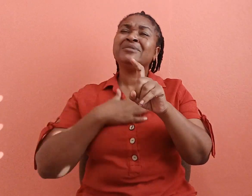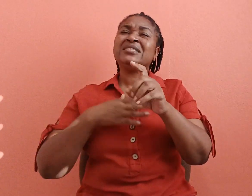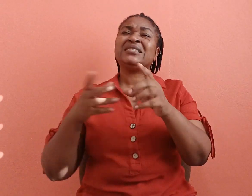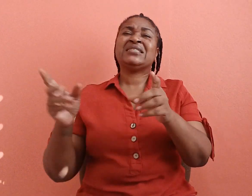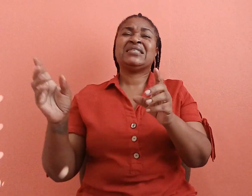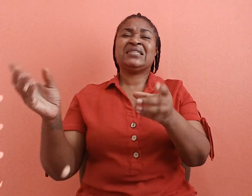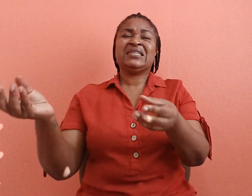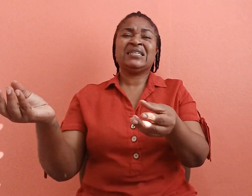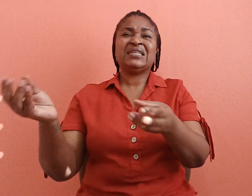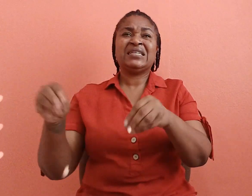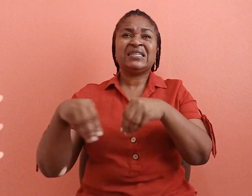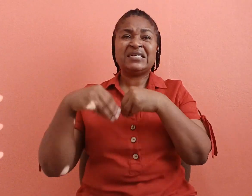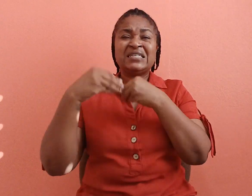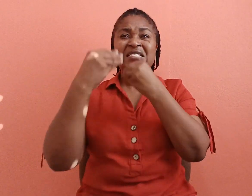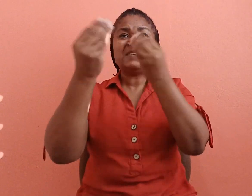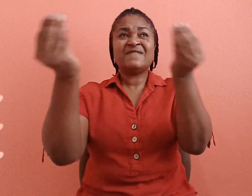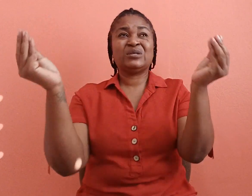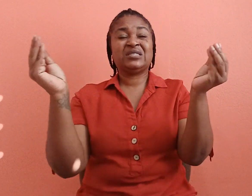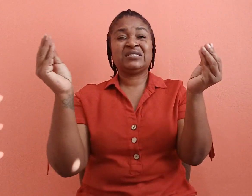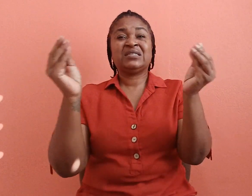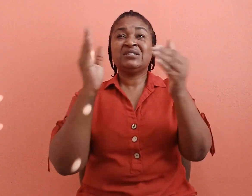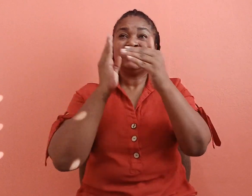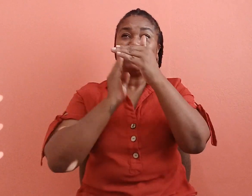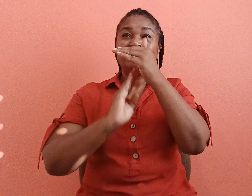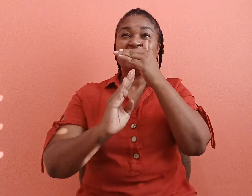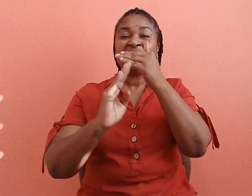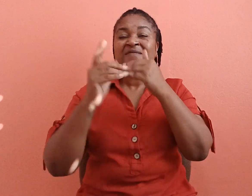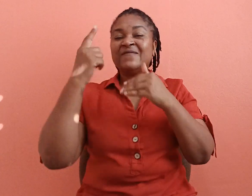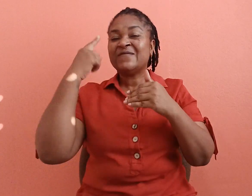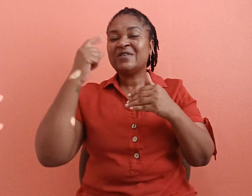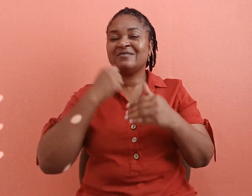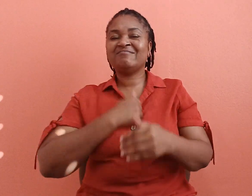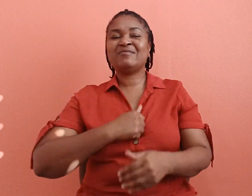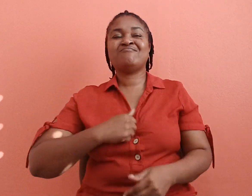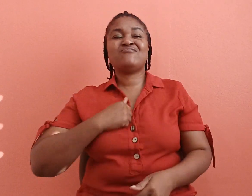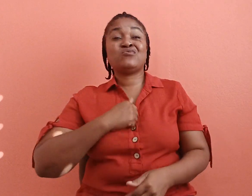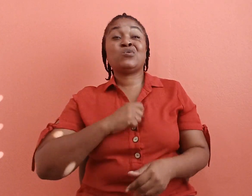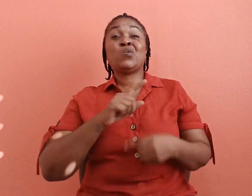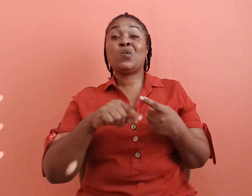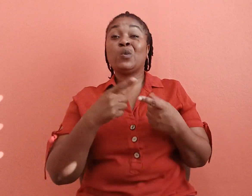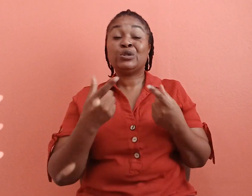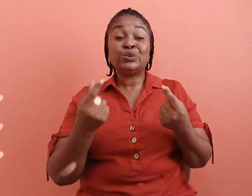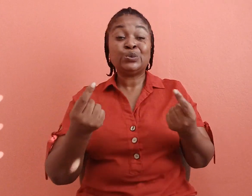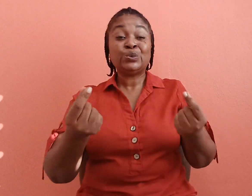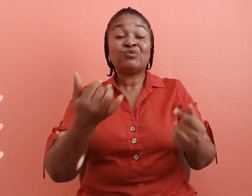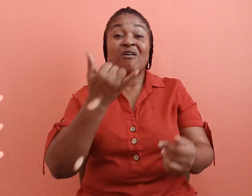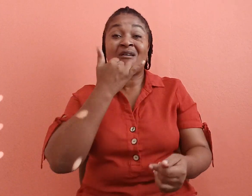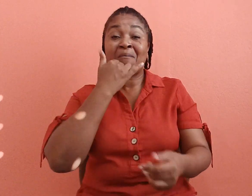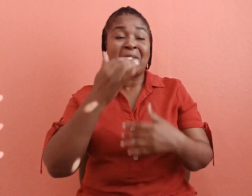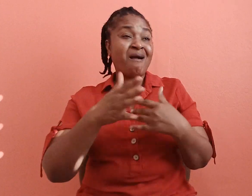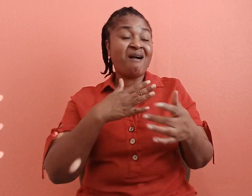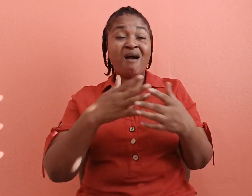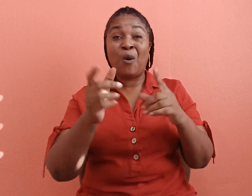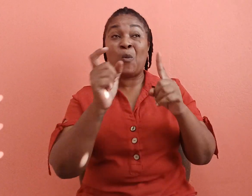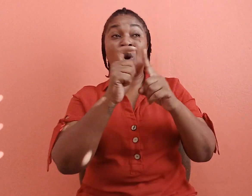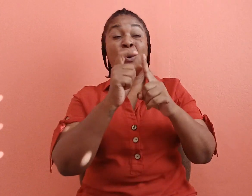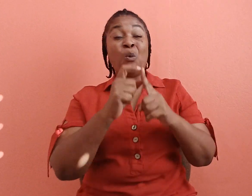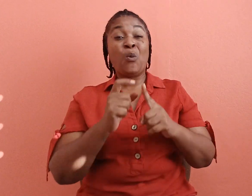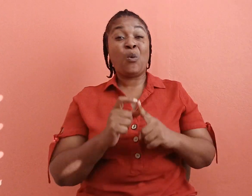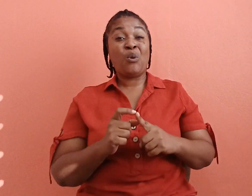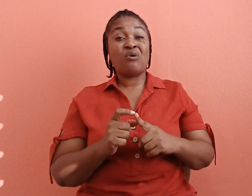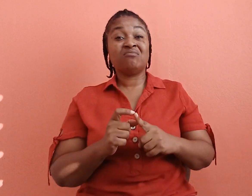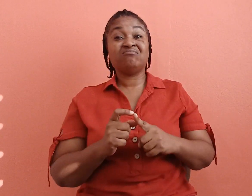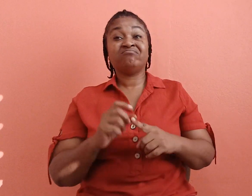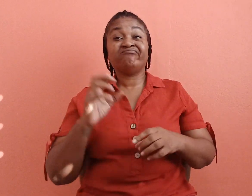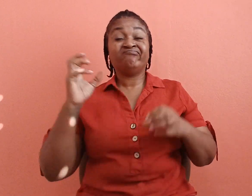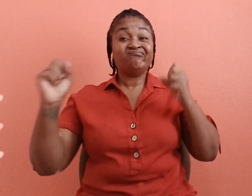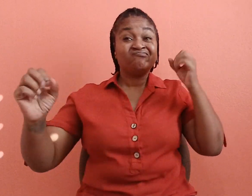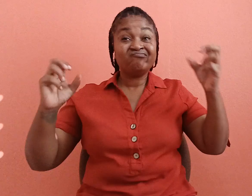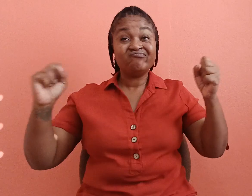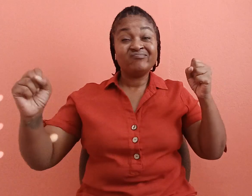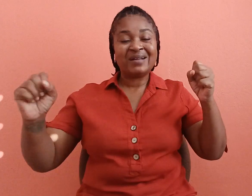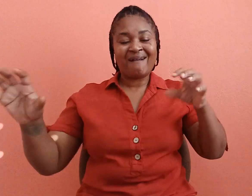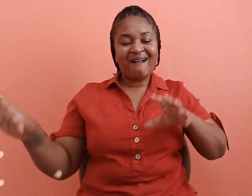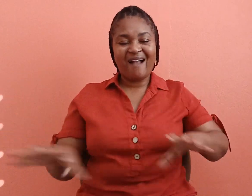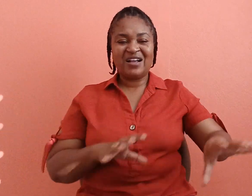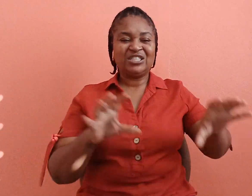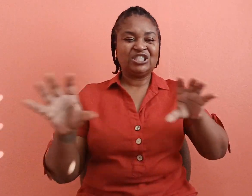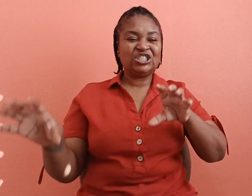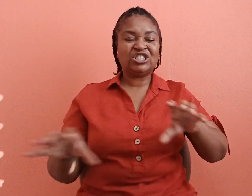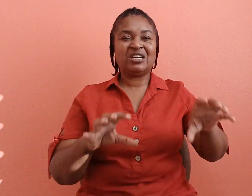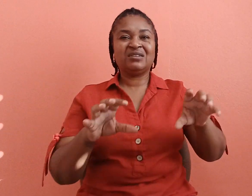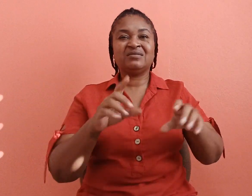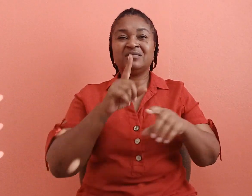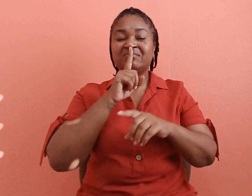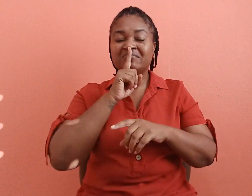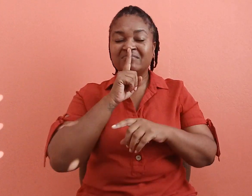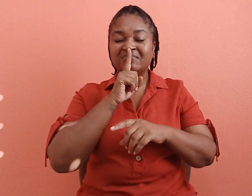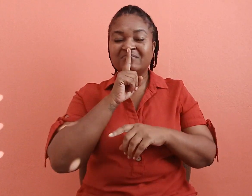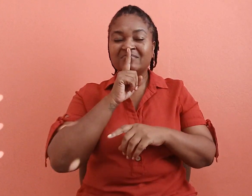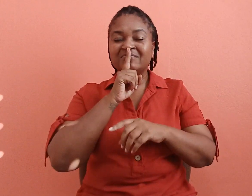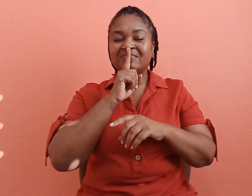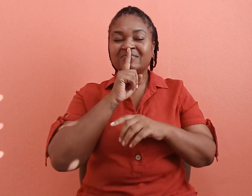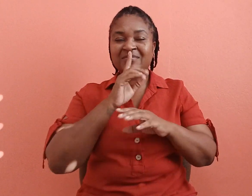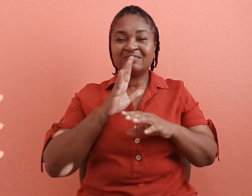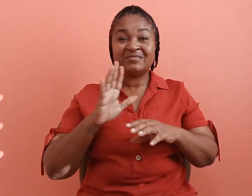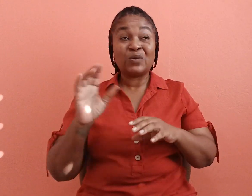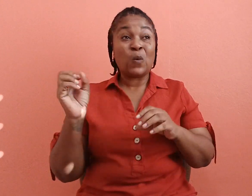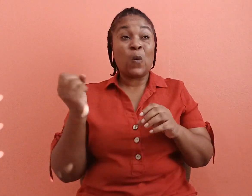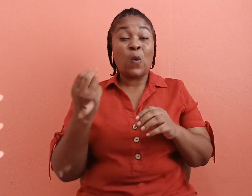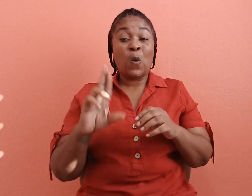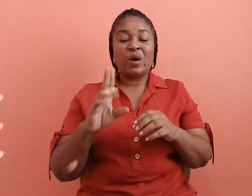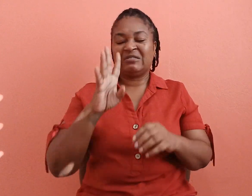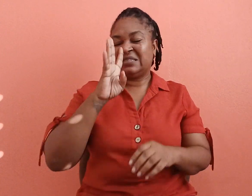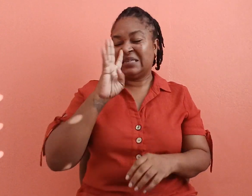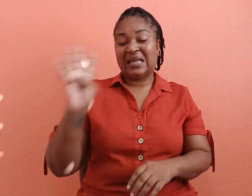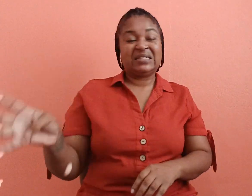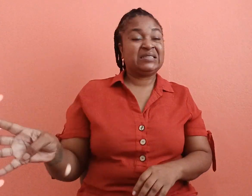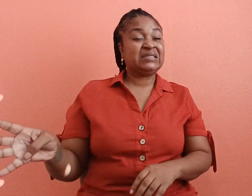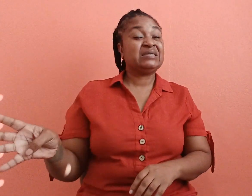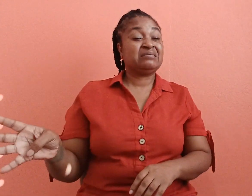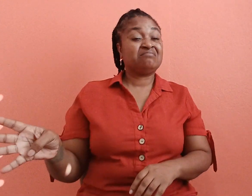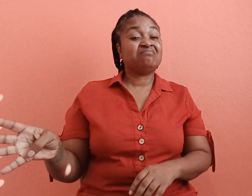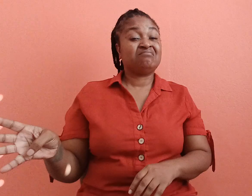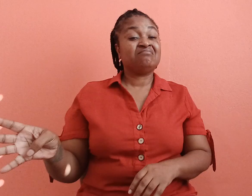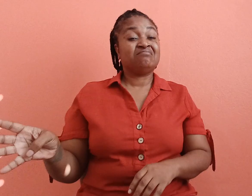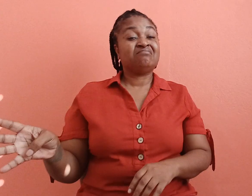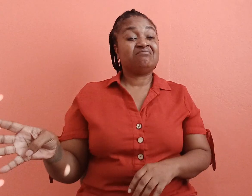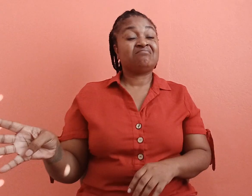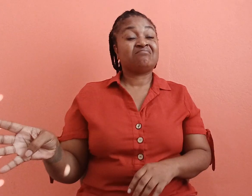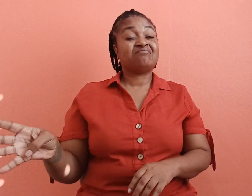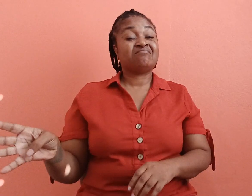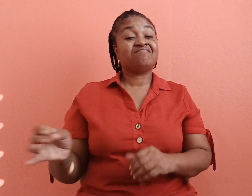to apologise when we’ve done wrong—whether by word, action, silence, or neglect.